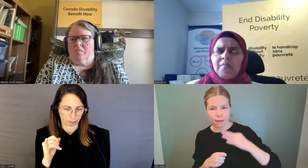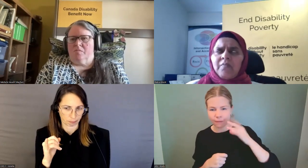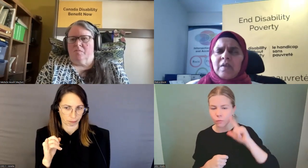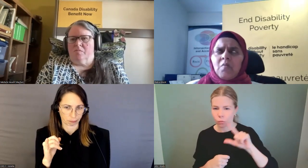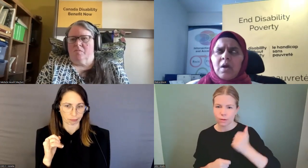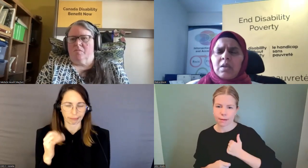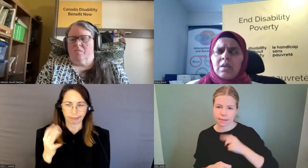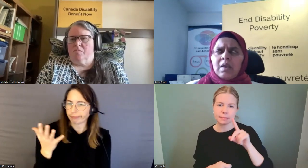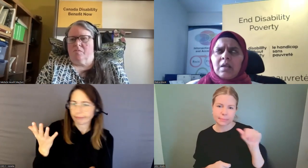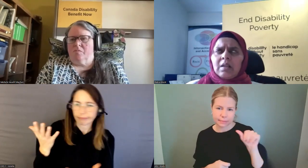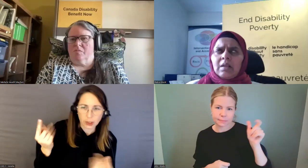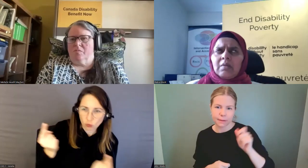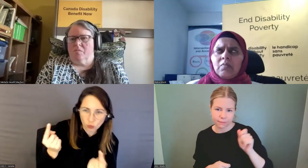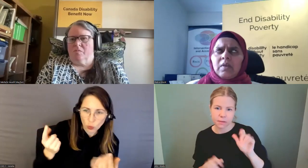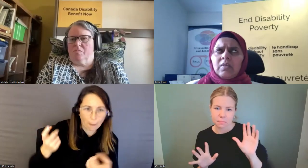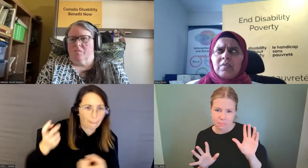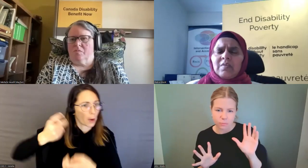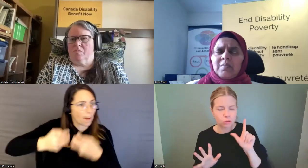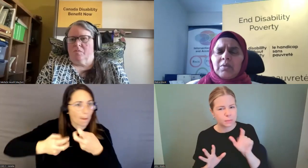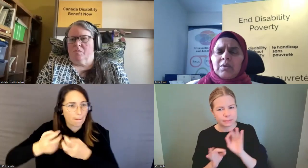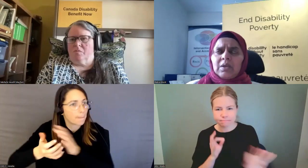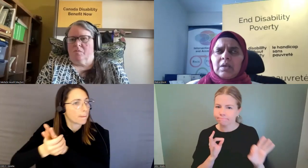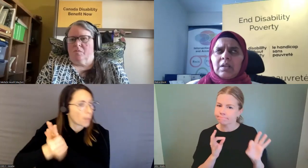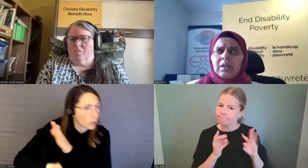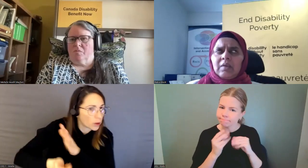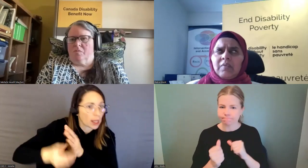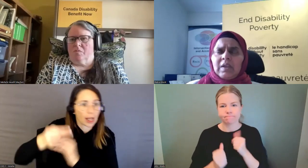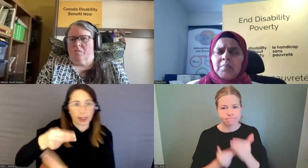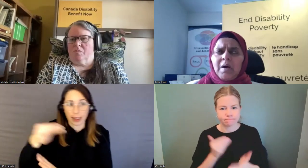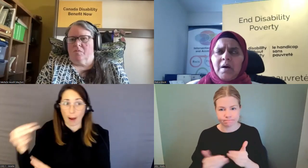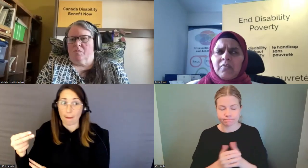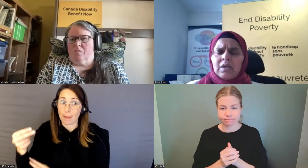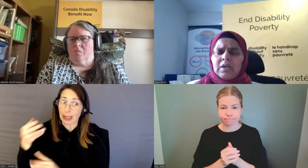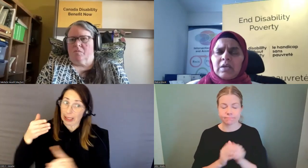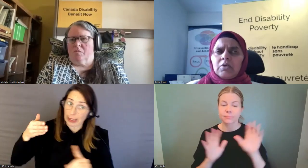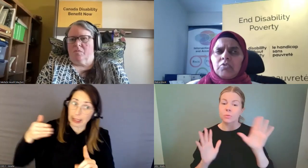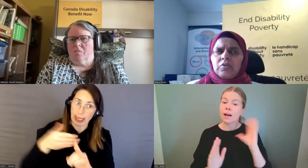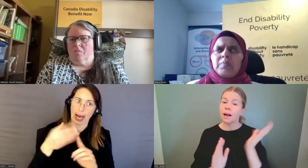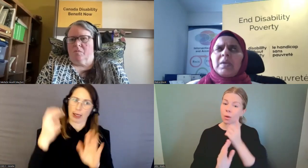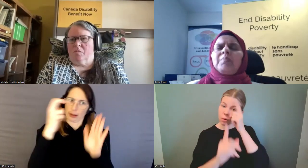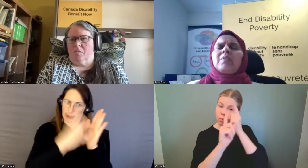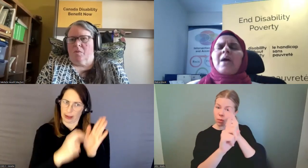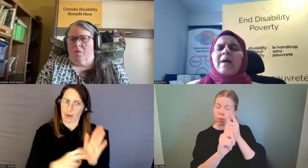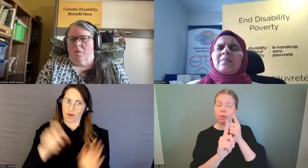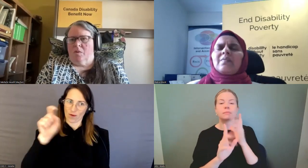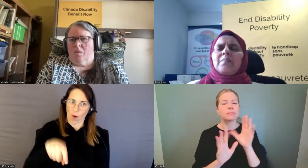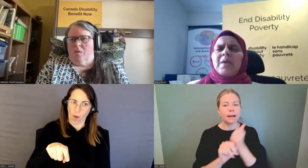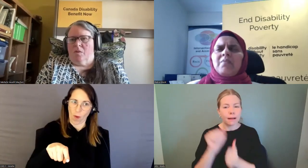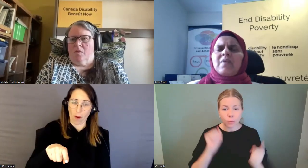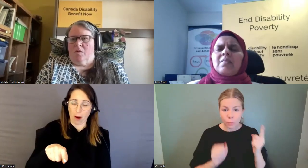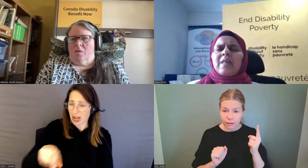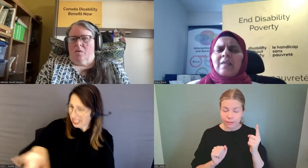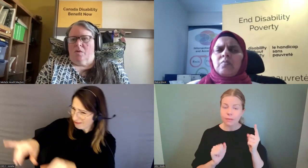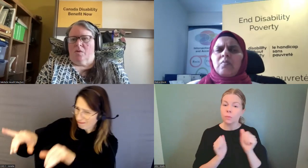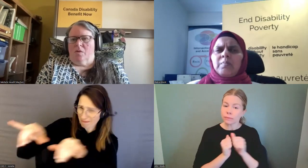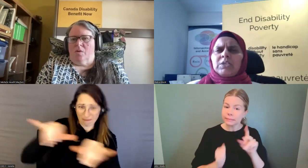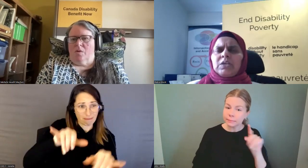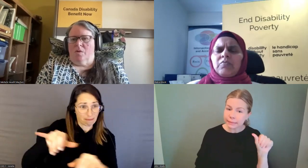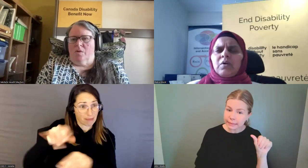EVERYONE WITH A DISABILITY LIVING IN POVERTY SHOULD BE ABLE TO ACCESS THE BENEFIT. THAT'S WHAT WE'RE PUSHING MORE.